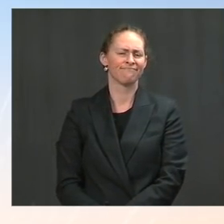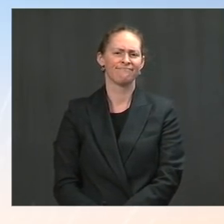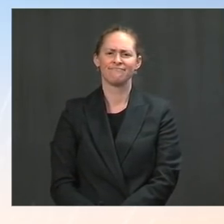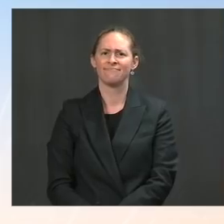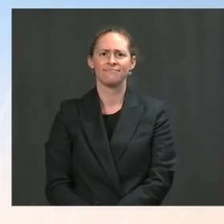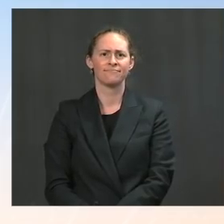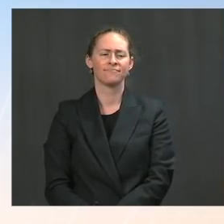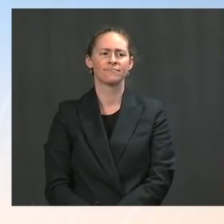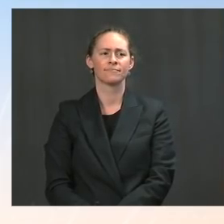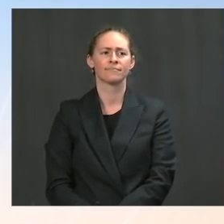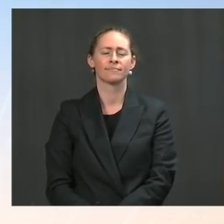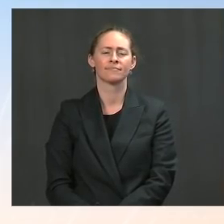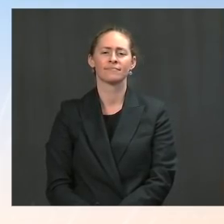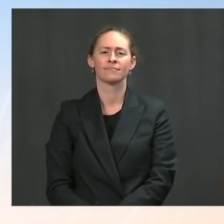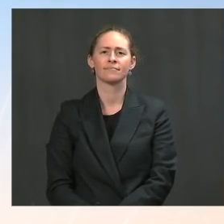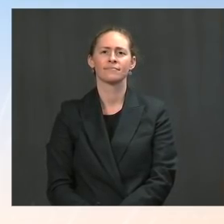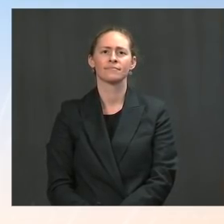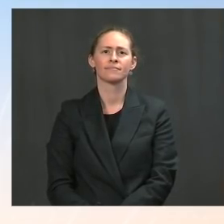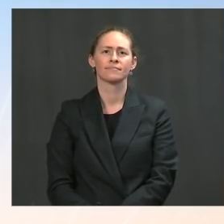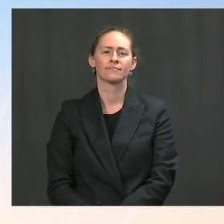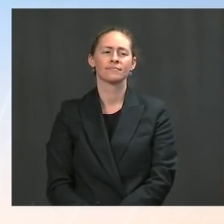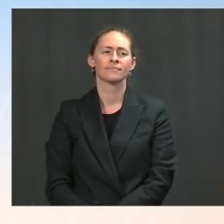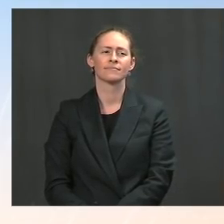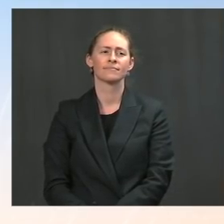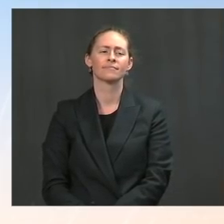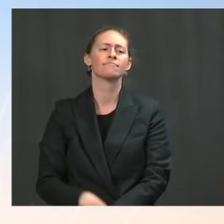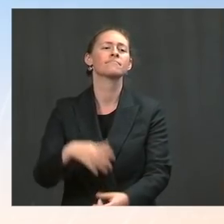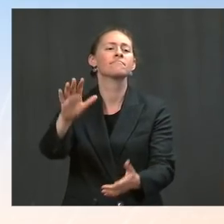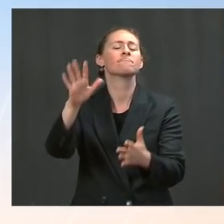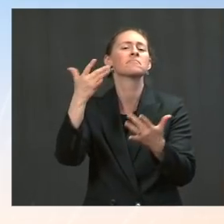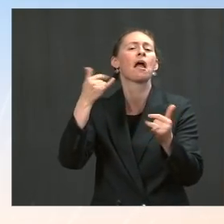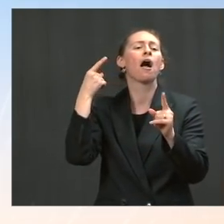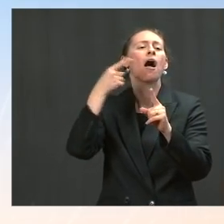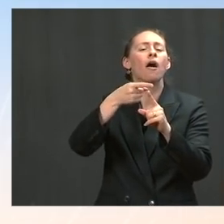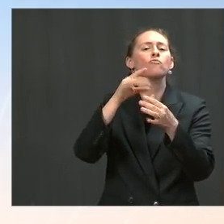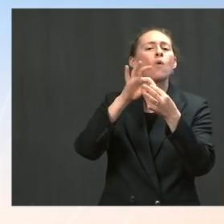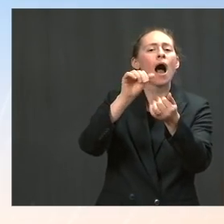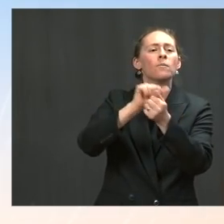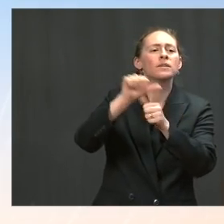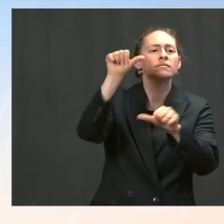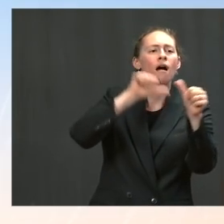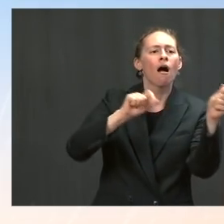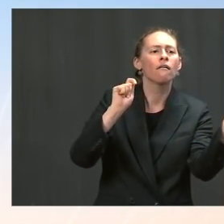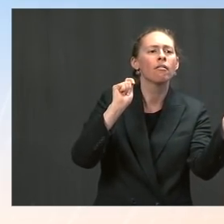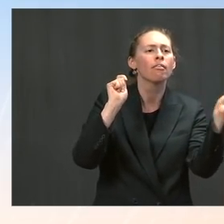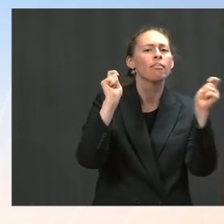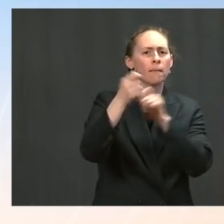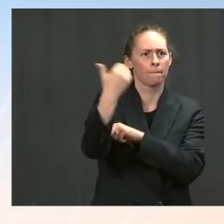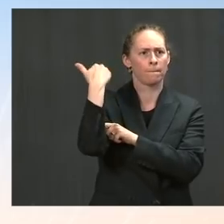The Press: About the science -- about the science evolving: Facebook used to post -- used to block people from posting